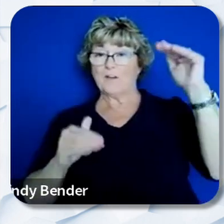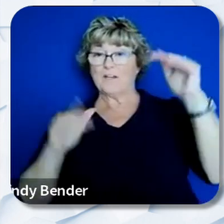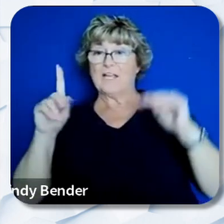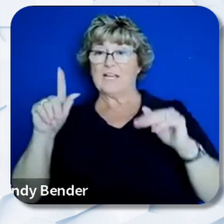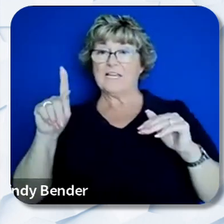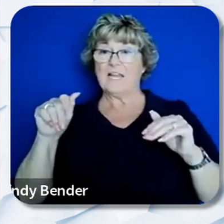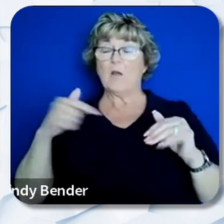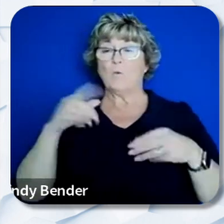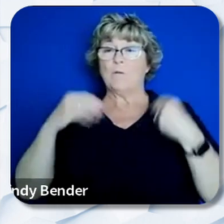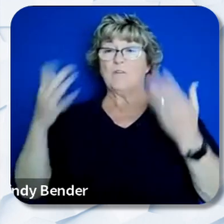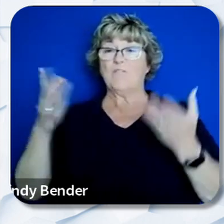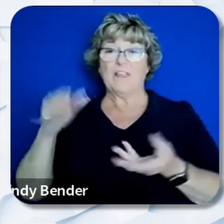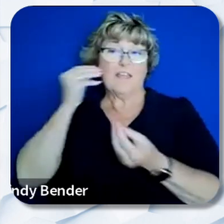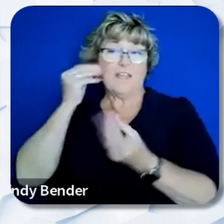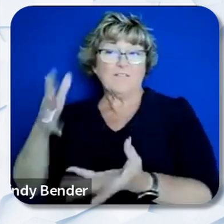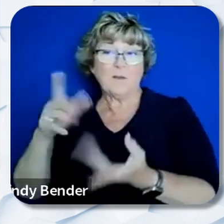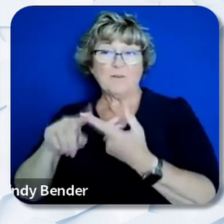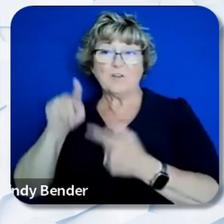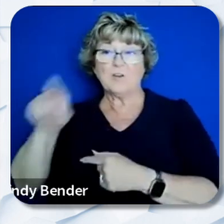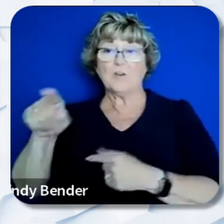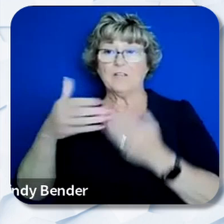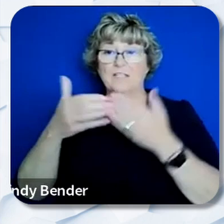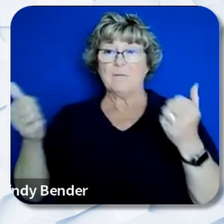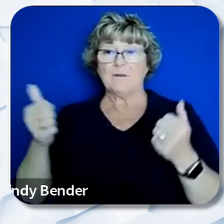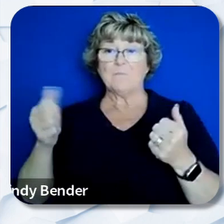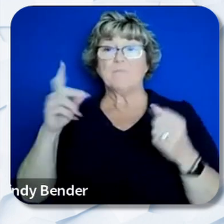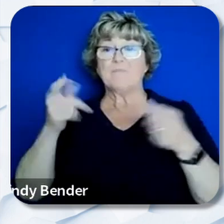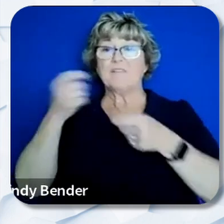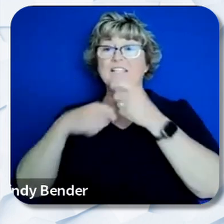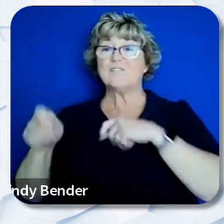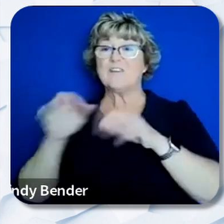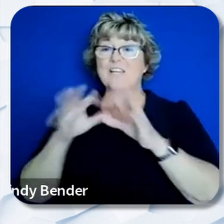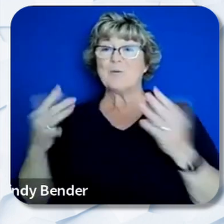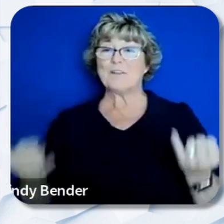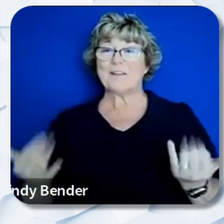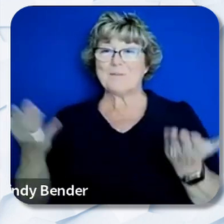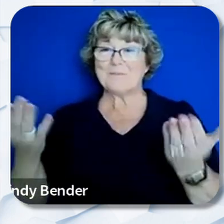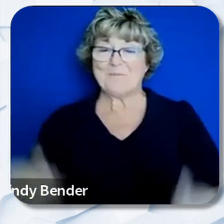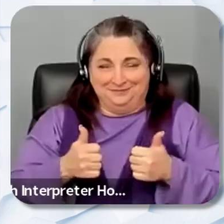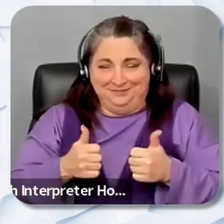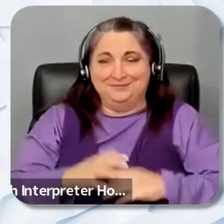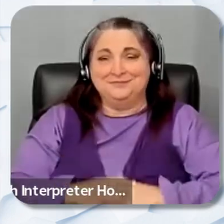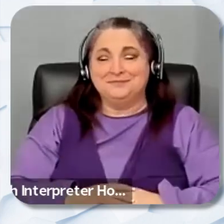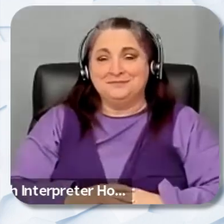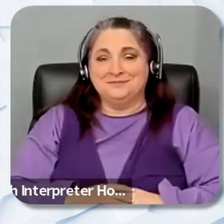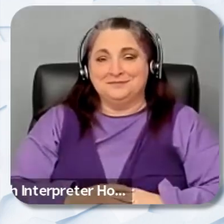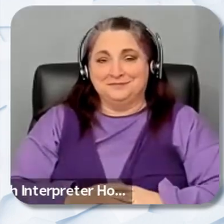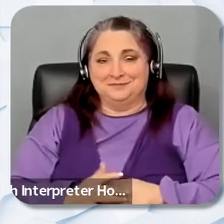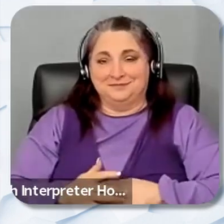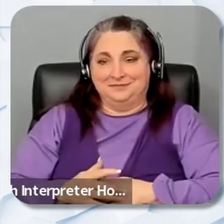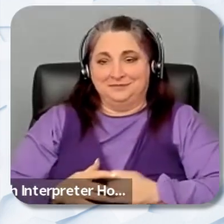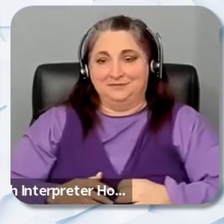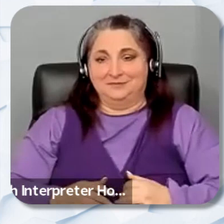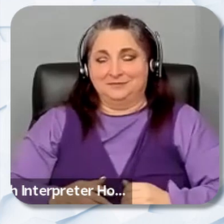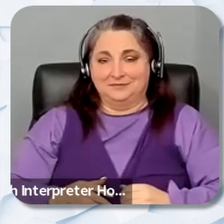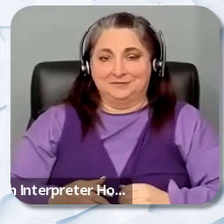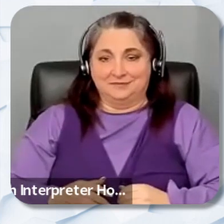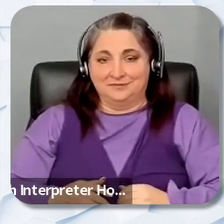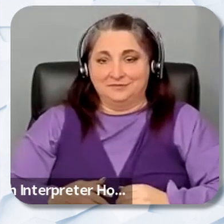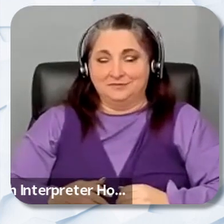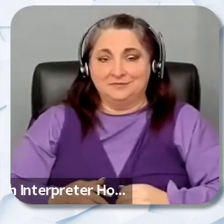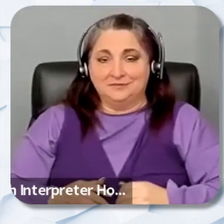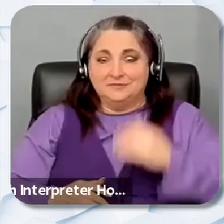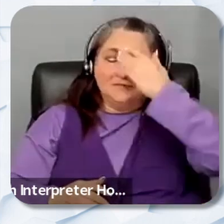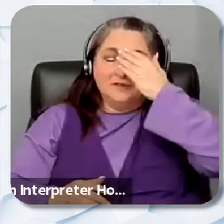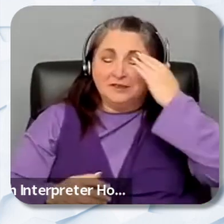we're providing that information to you separately. Let me see. So someone asked, "What if we